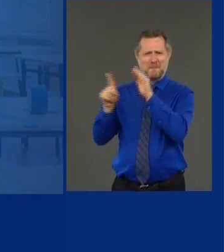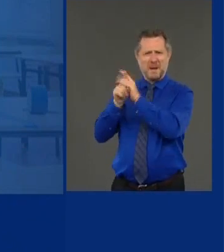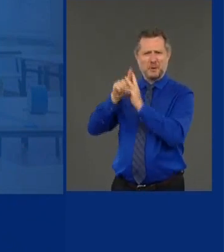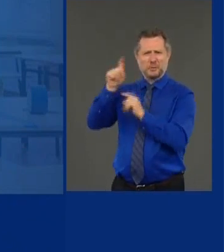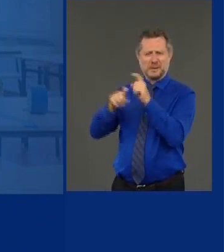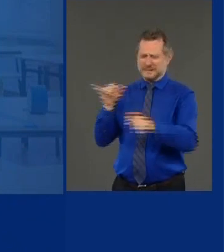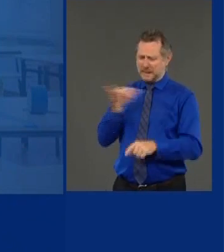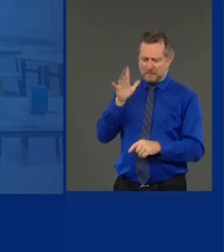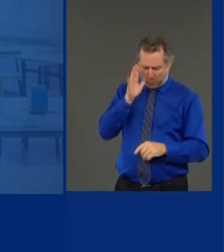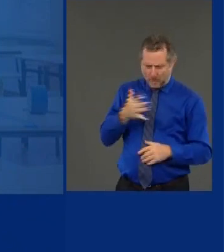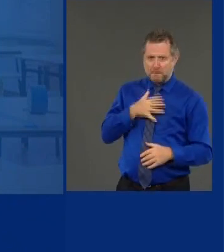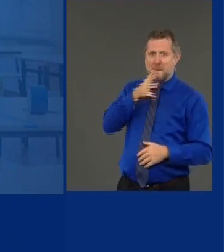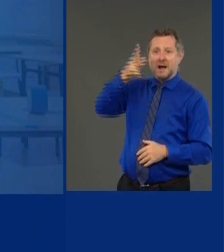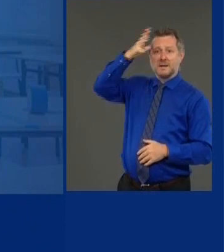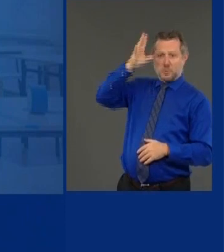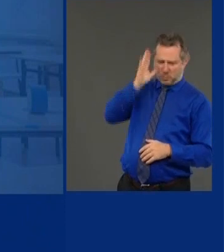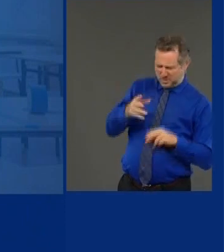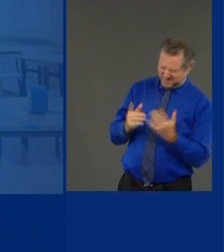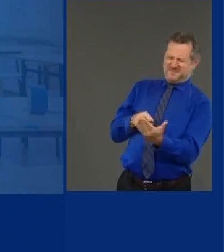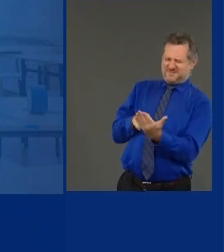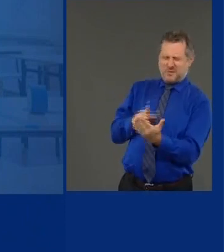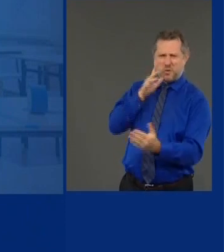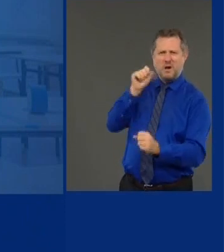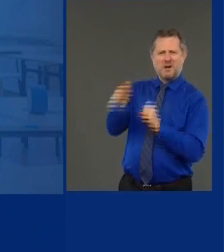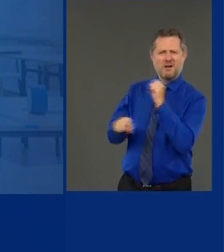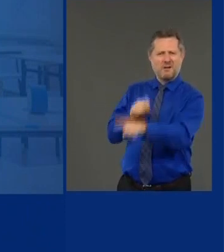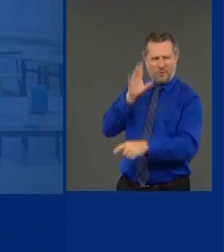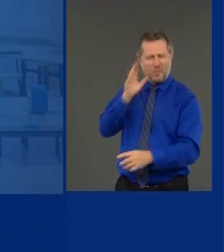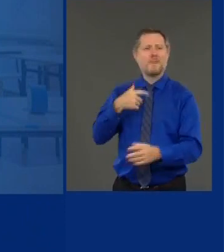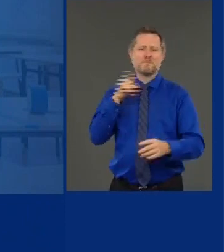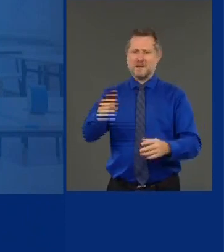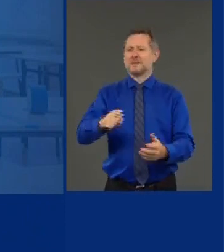EVEN IF YOU CAN UNDERSTAND THE PLAN, THEY RAISE QUESTIONS.